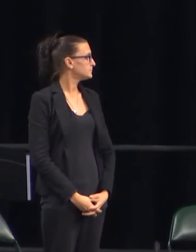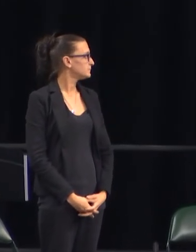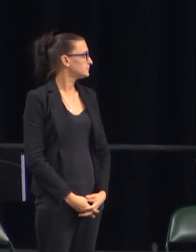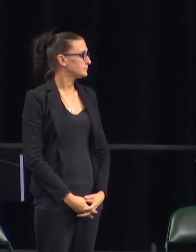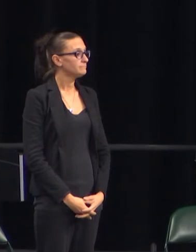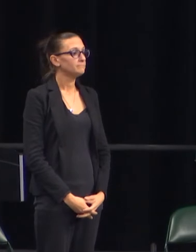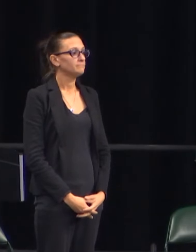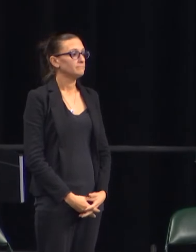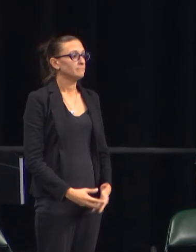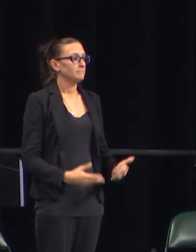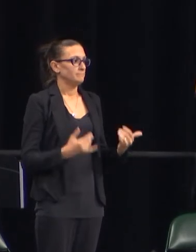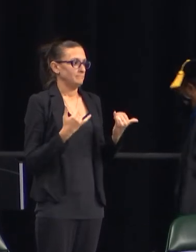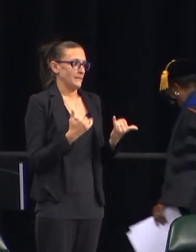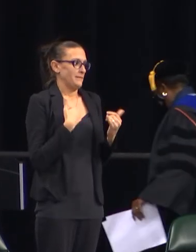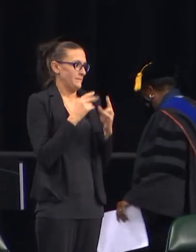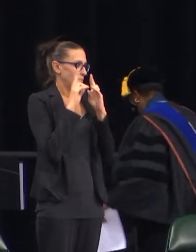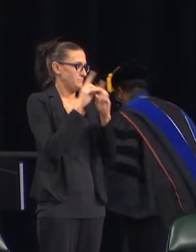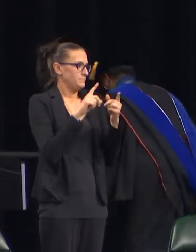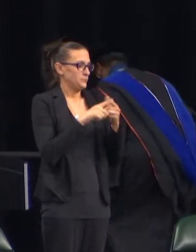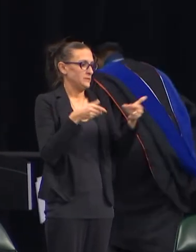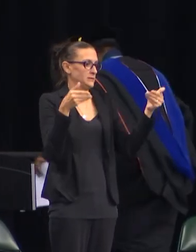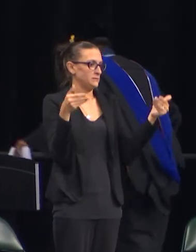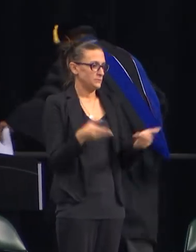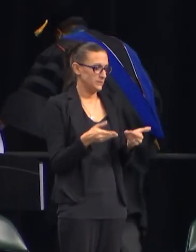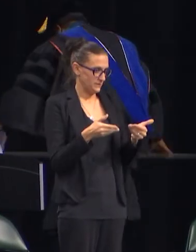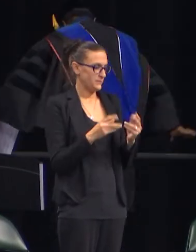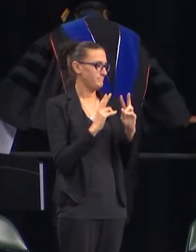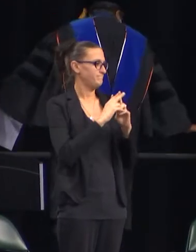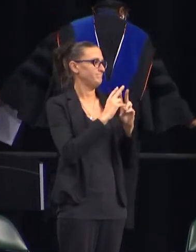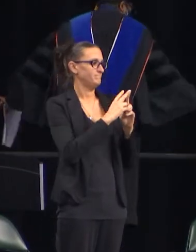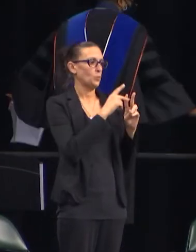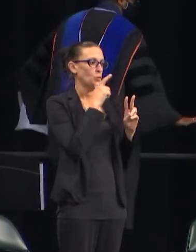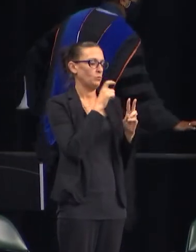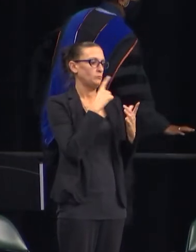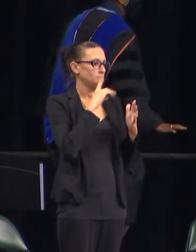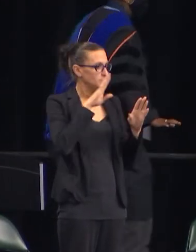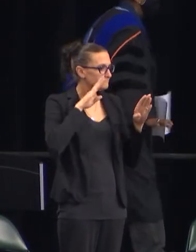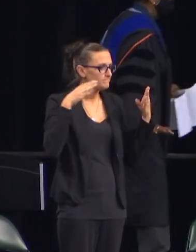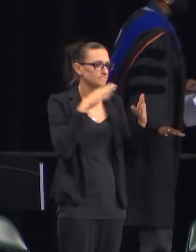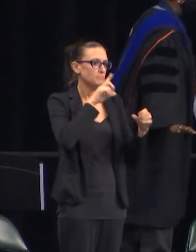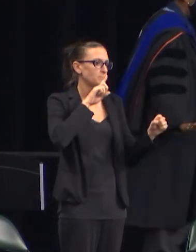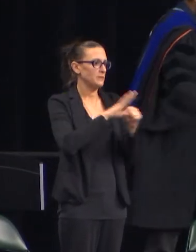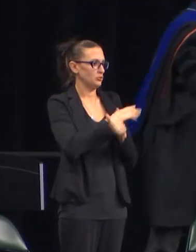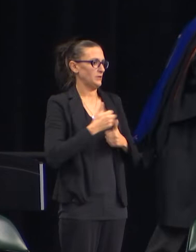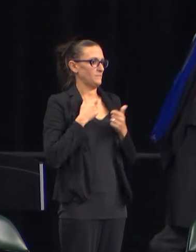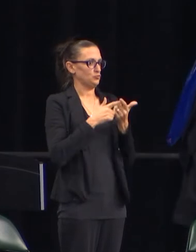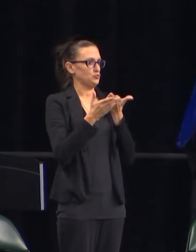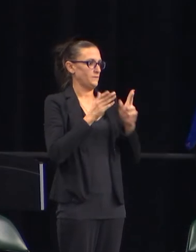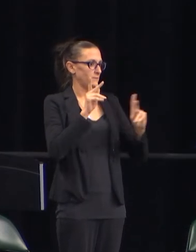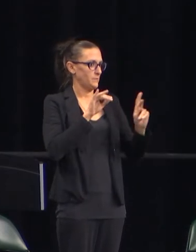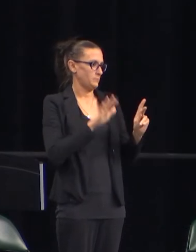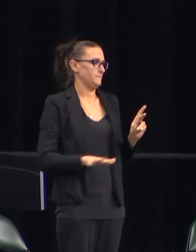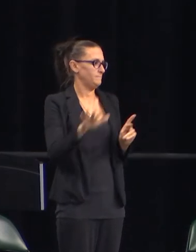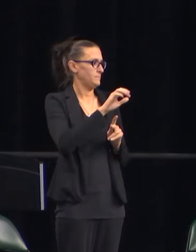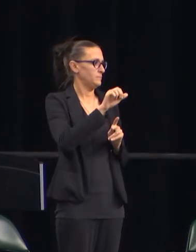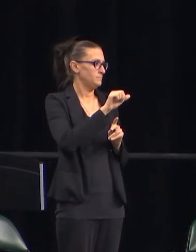Now I have the pleasure of introducing a pair who have devoted their lives to serving the people of greater Austin community.